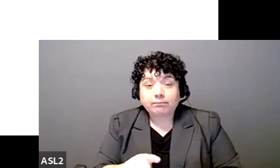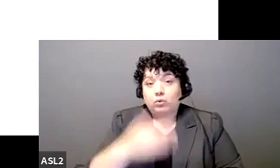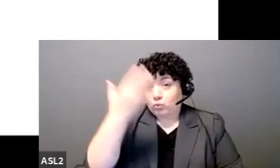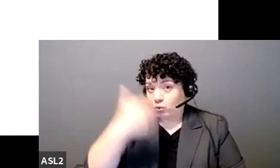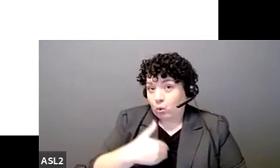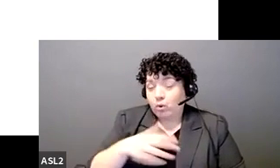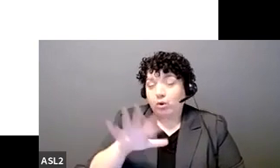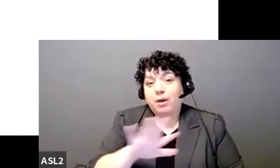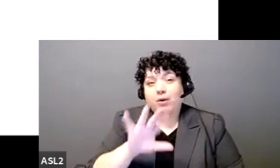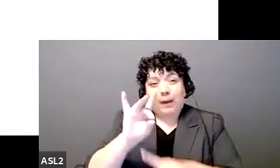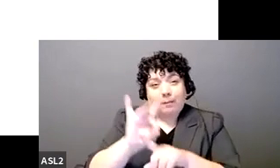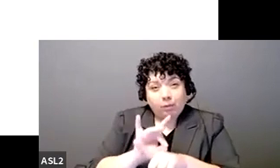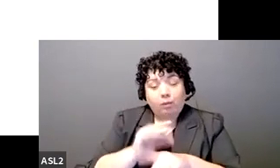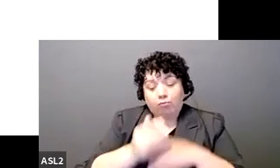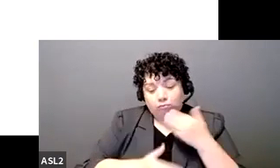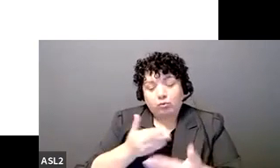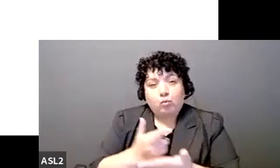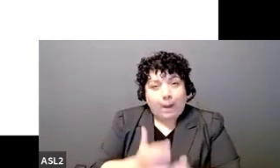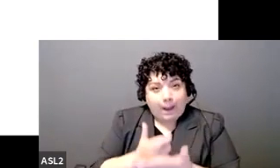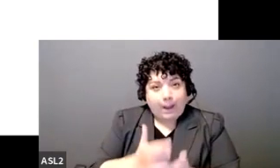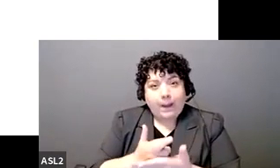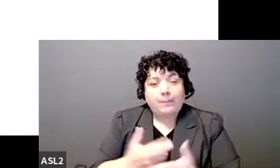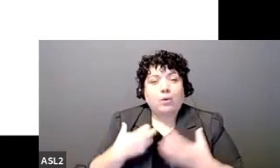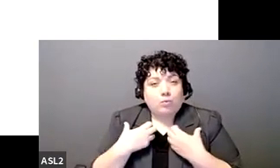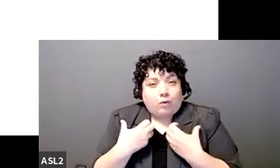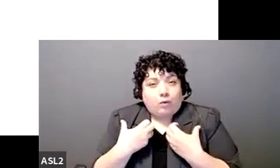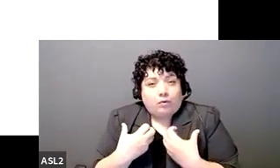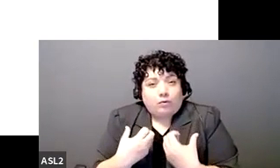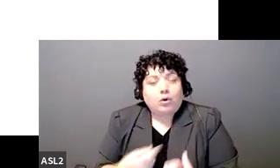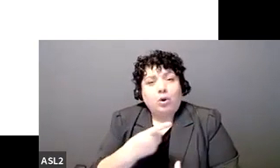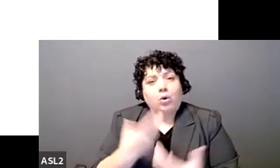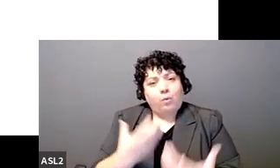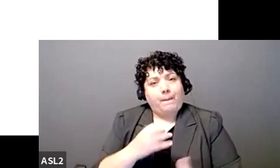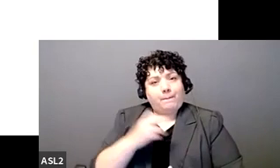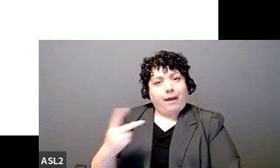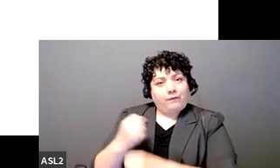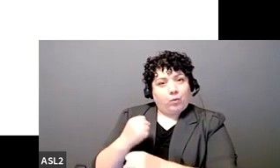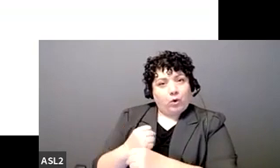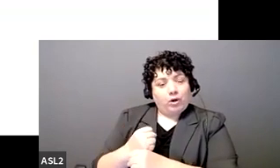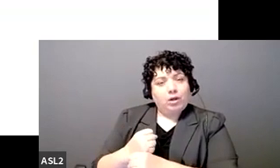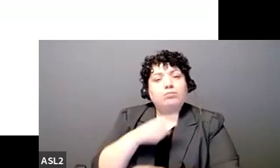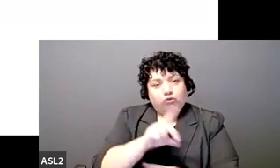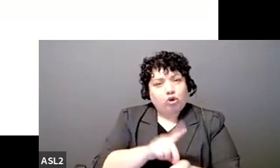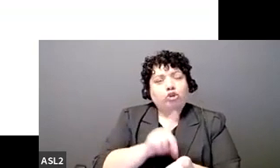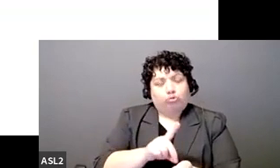eight months of rehab and rest she wanted to get back into the room they agreed so she came to us